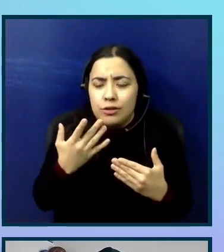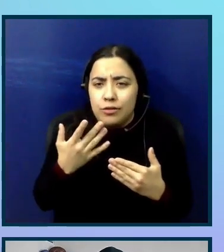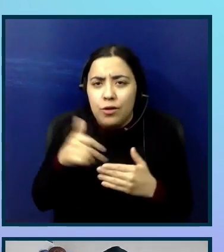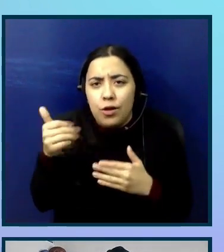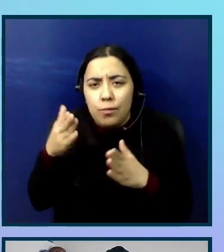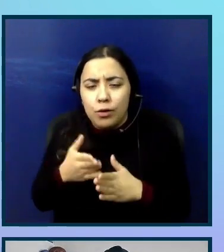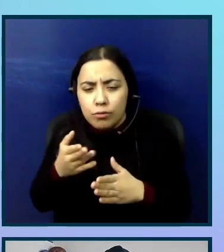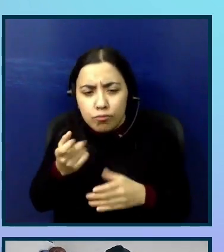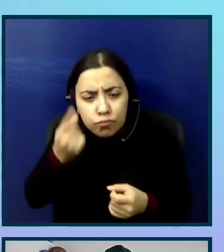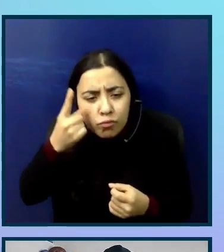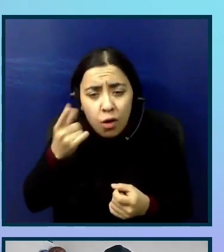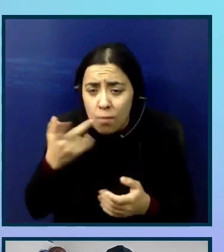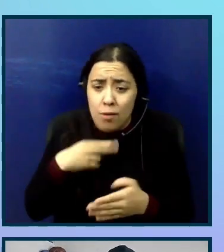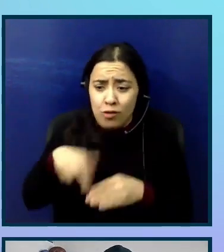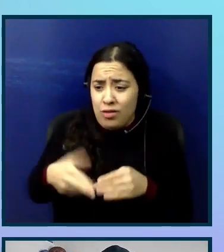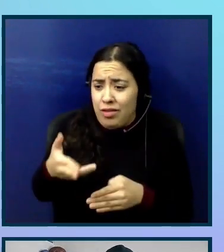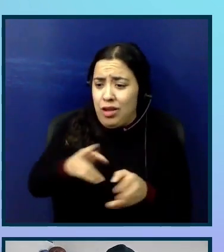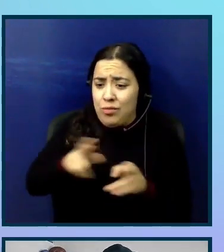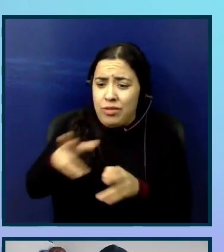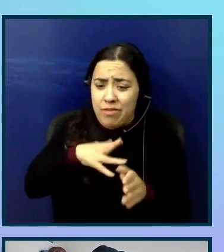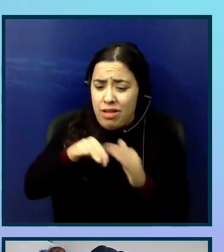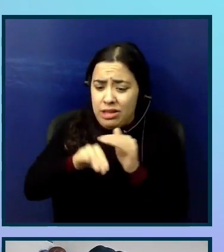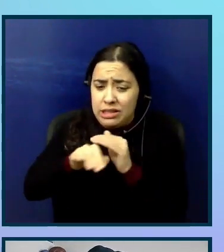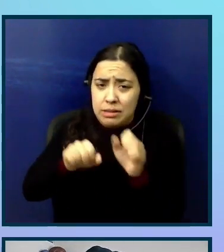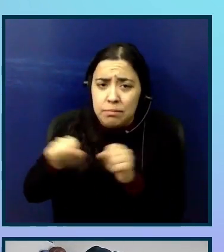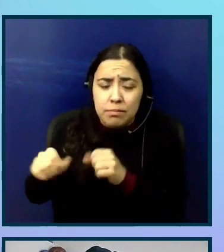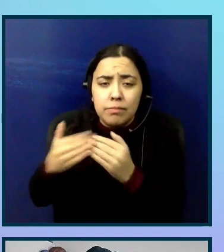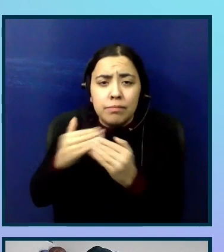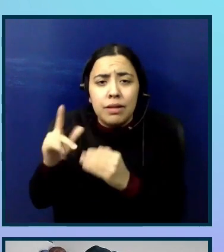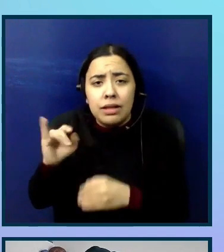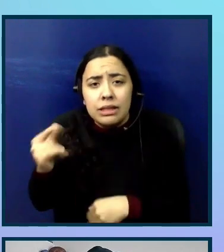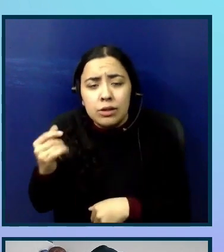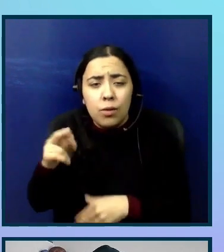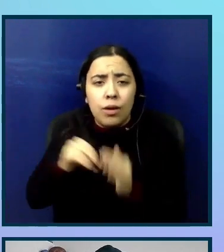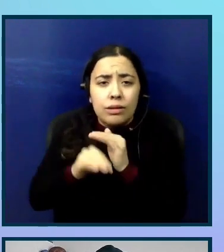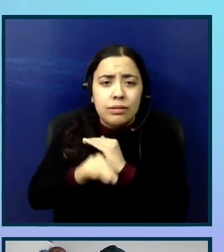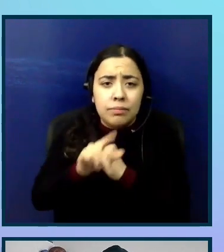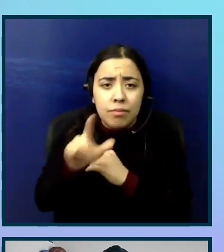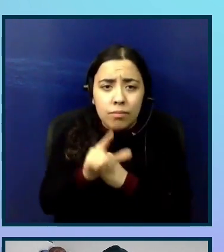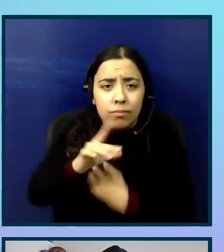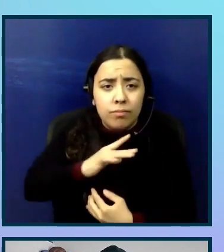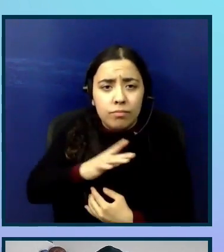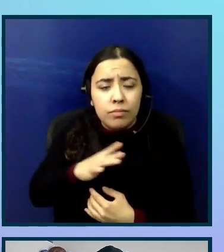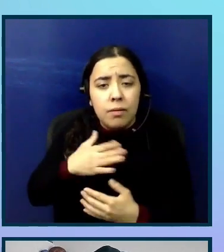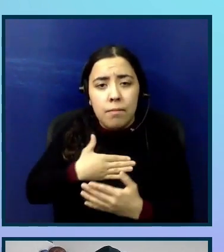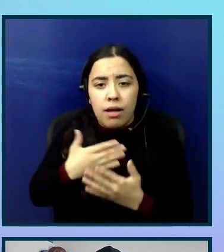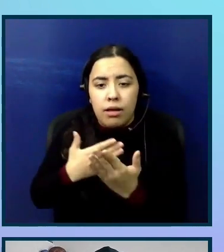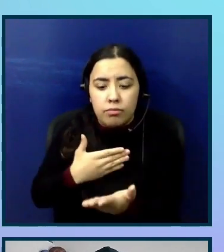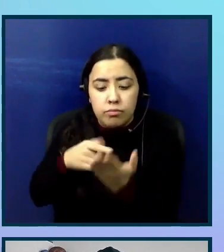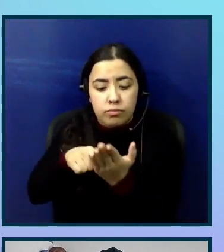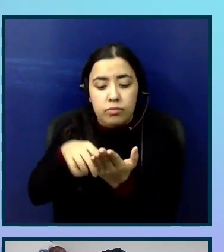Hey, I'm getting results right then and there, whether it's linting or the accessible libraries. I can take tangible outcomes from that and learn, right?